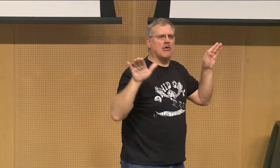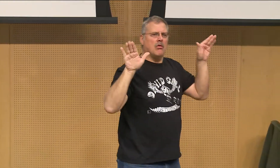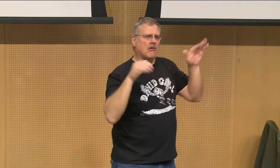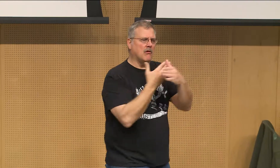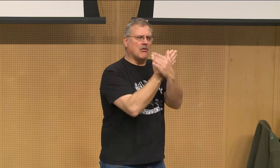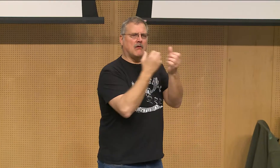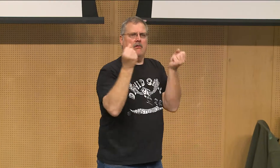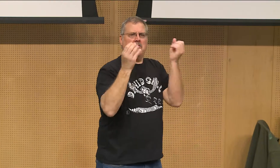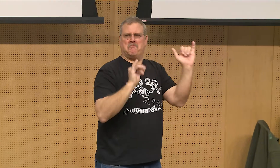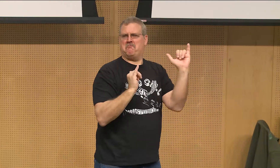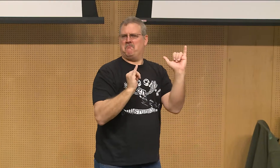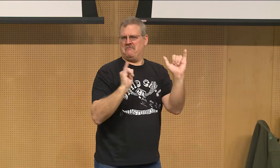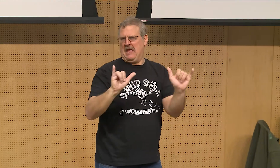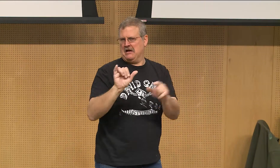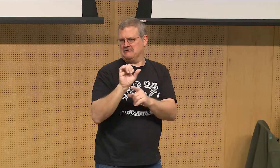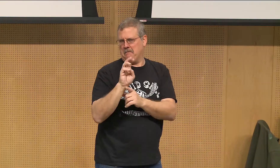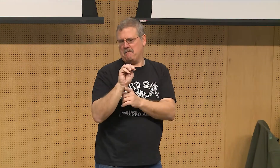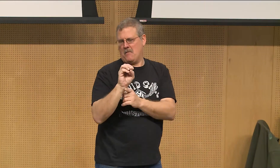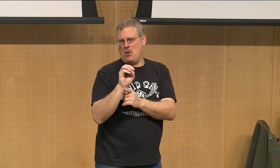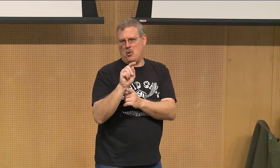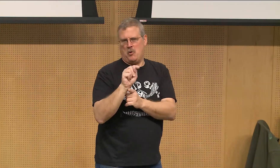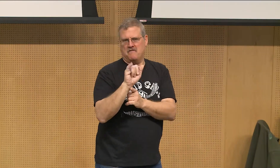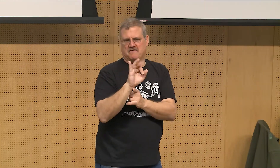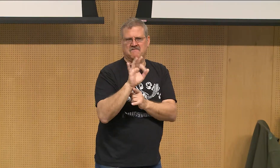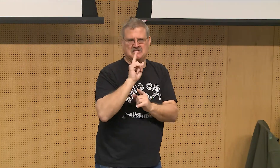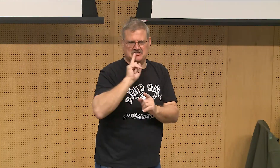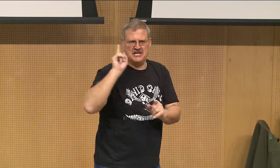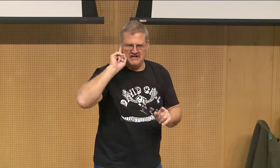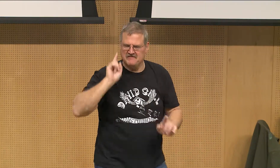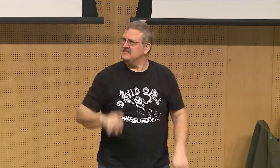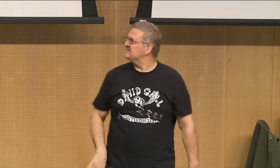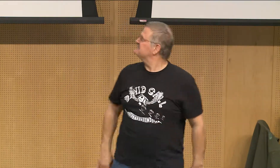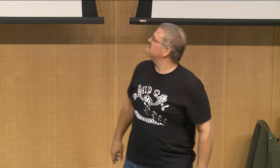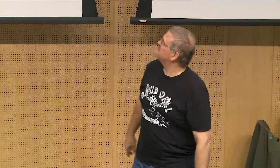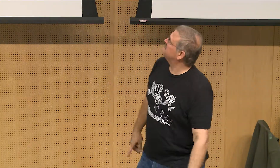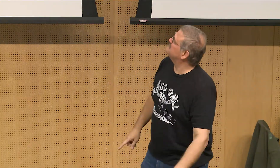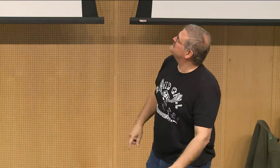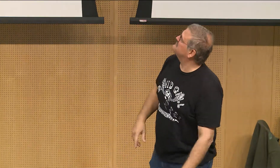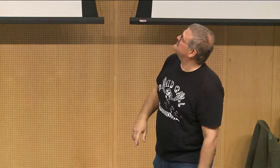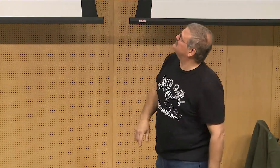That's a motif of deafness that De'VIA artists use in their work.